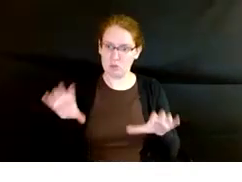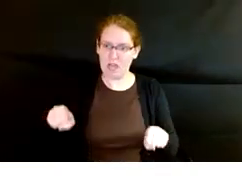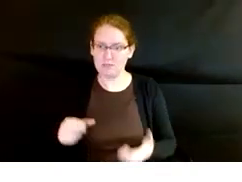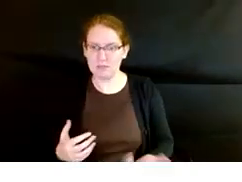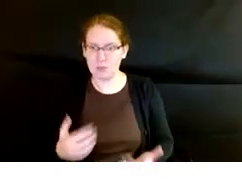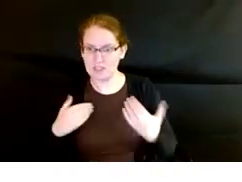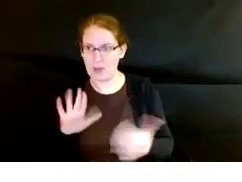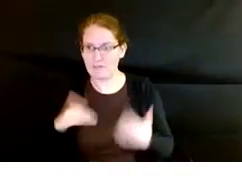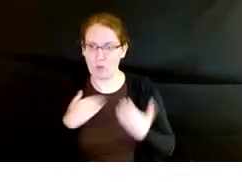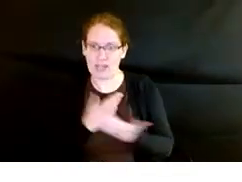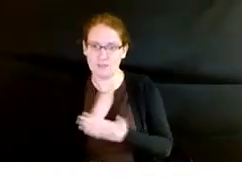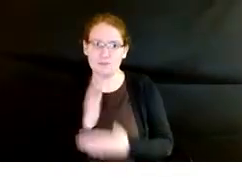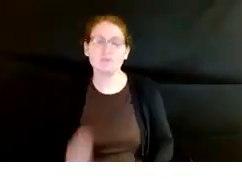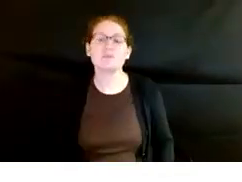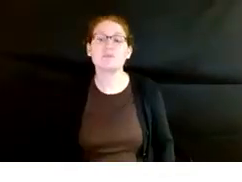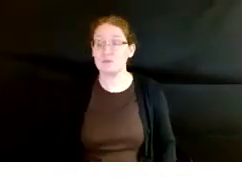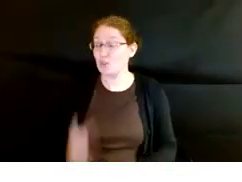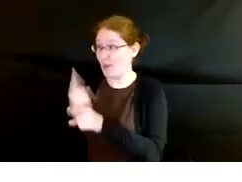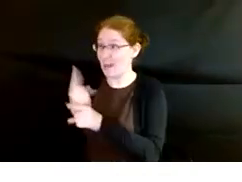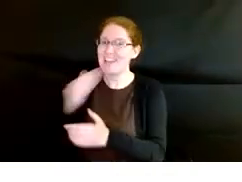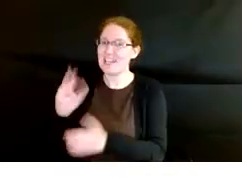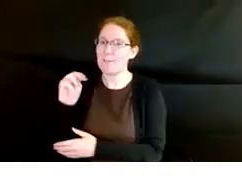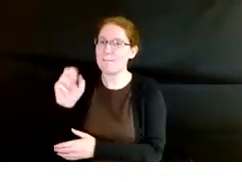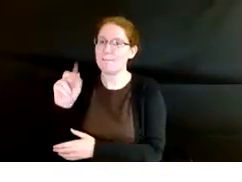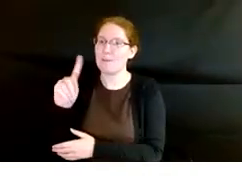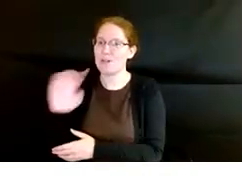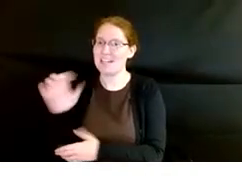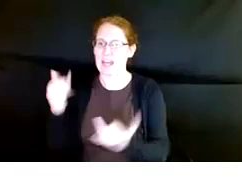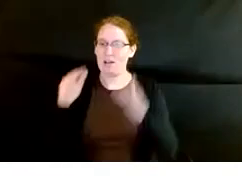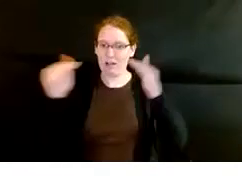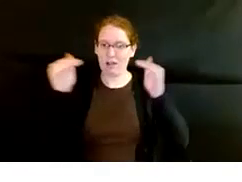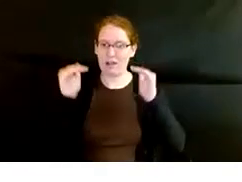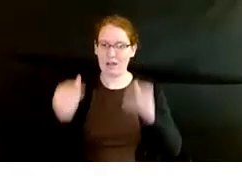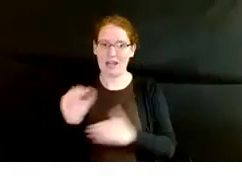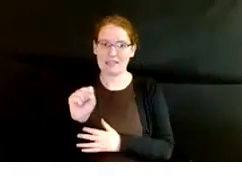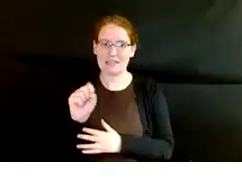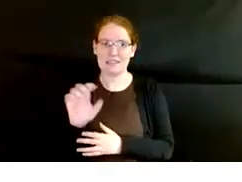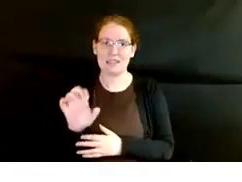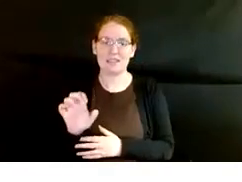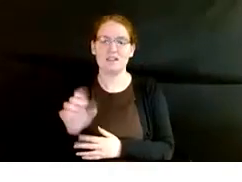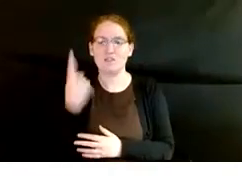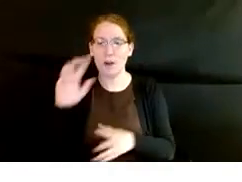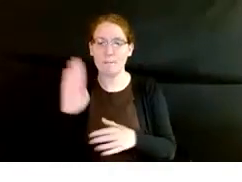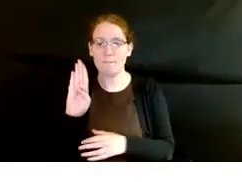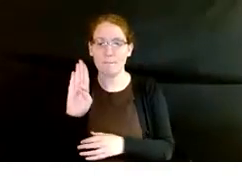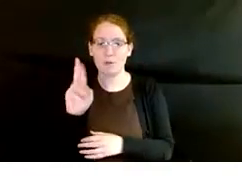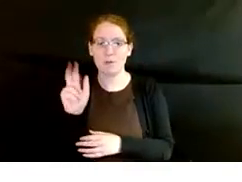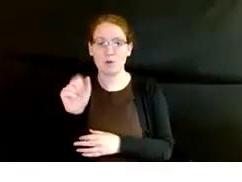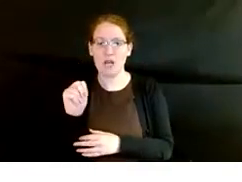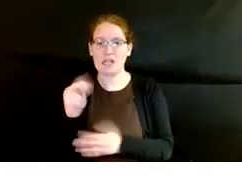great thank you Martie we're going to go to the next slide uh for Brian to talk a bit about the training that's been done